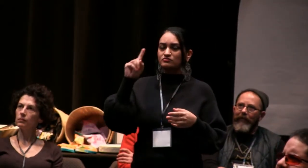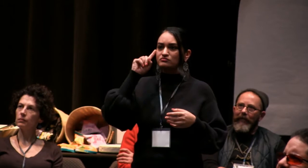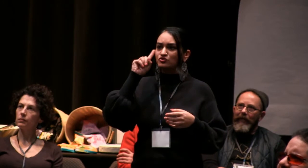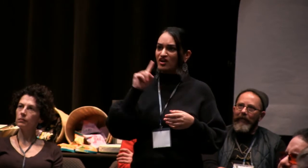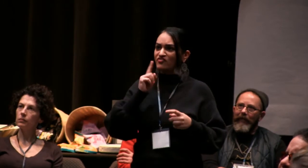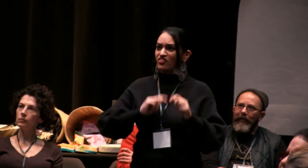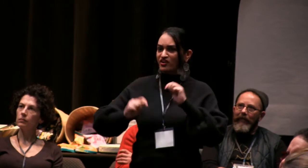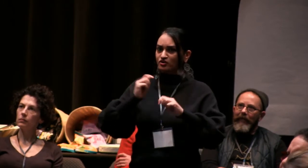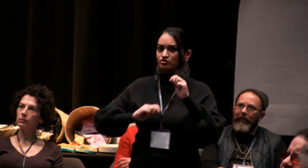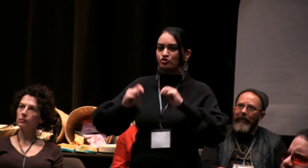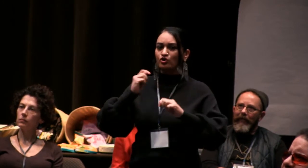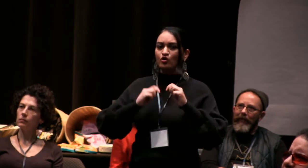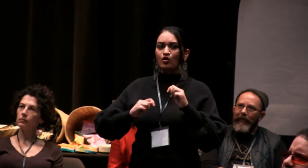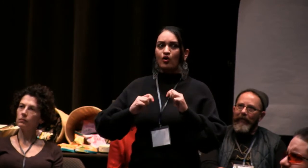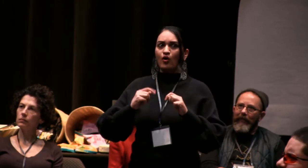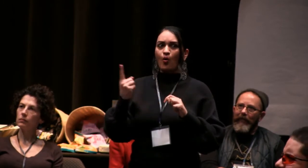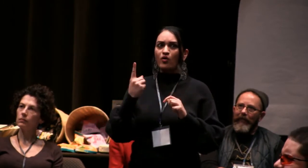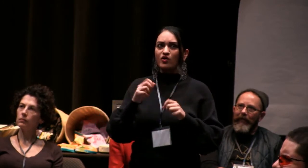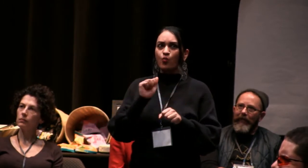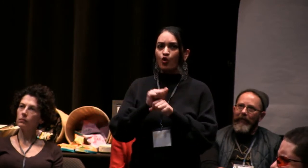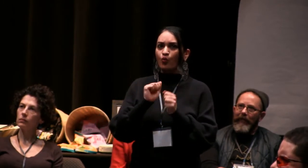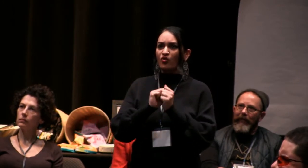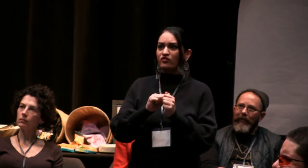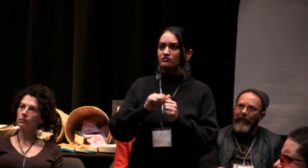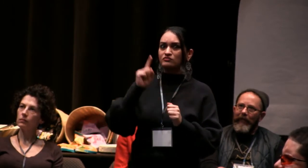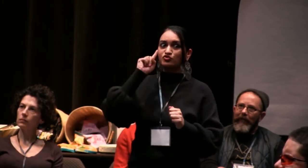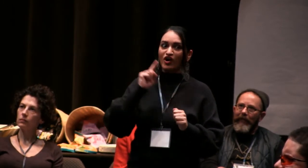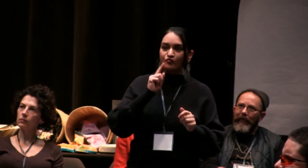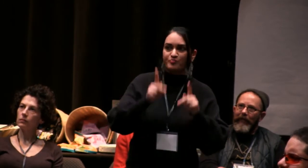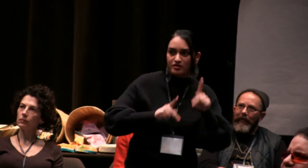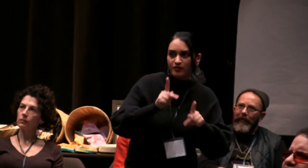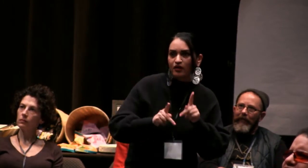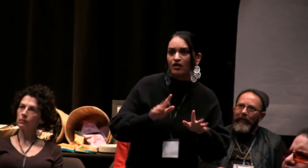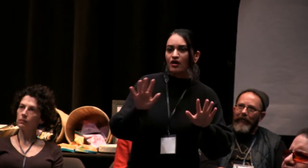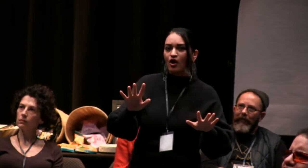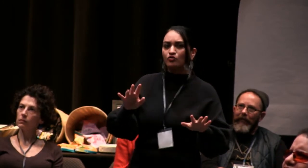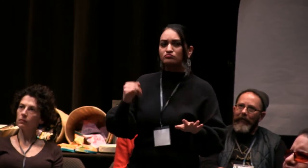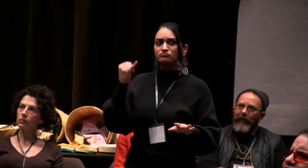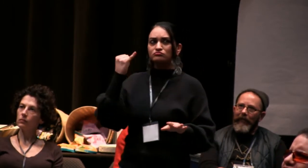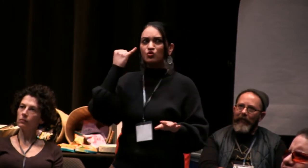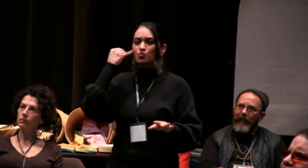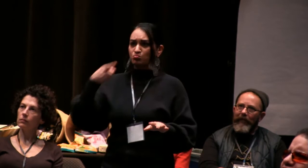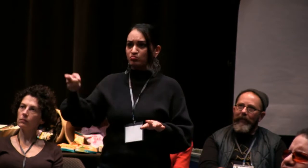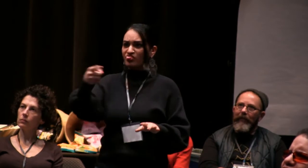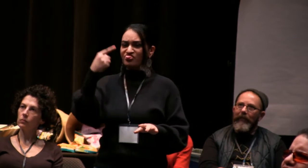So I do have a question. This relates to deaf theater and working with deaf individuals.